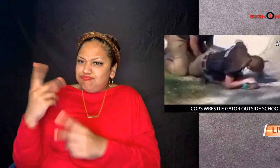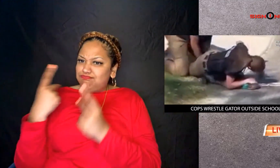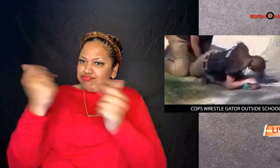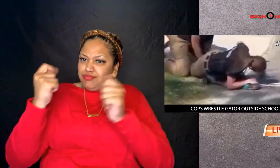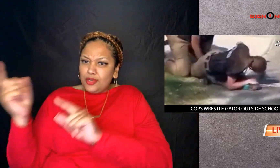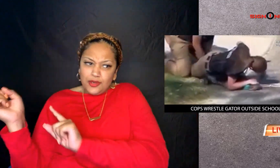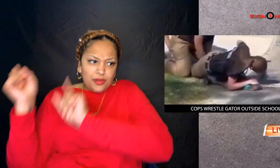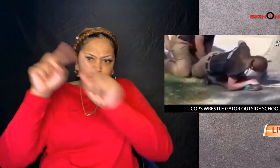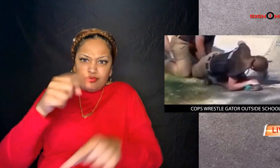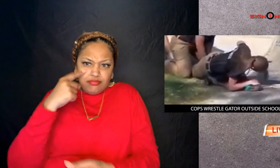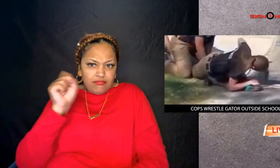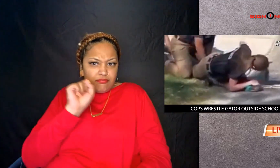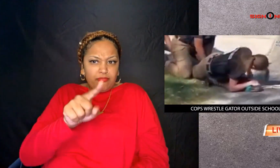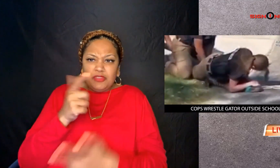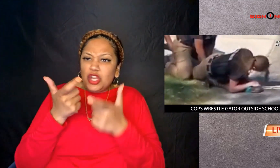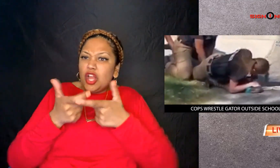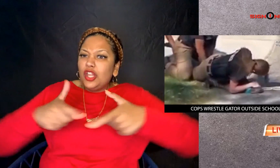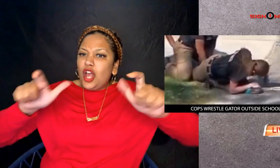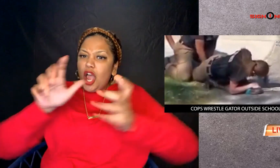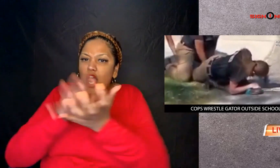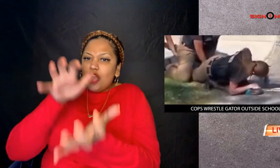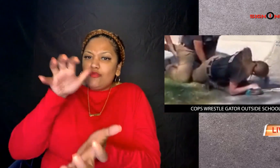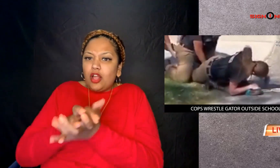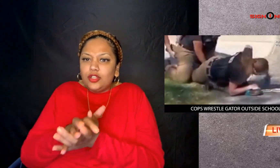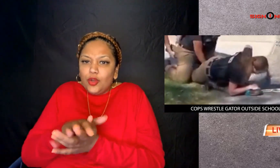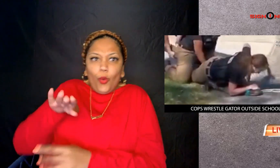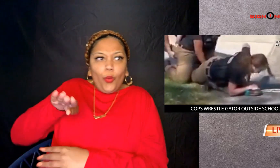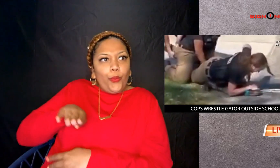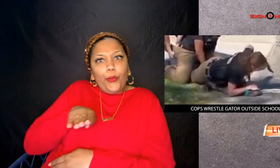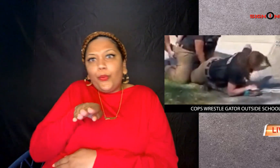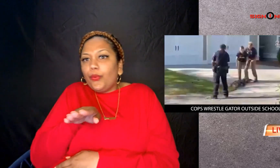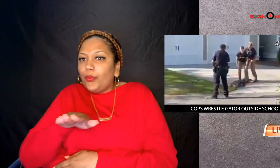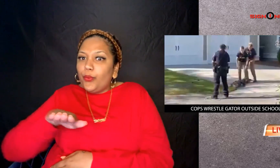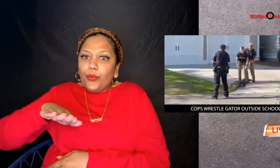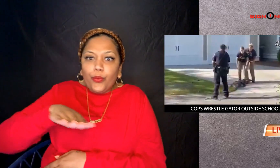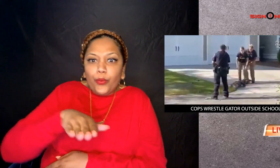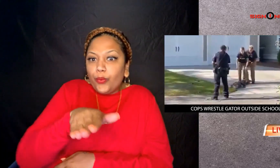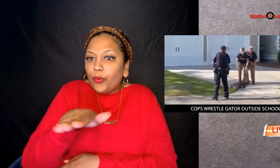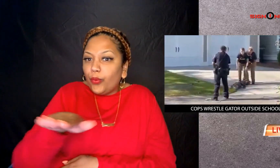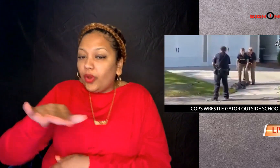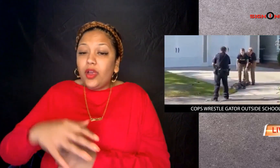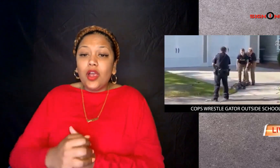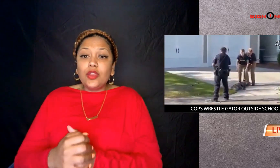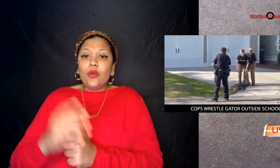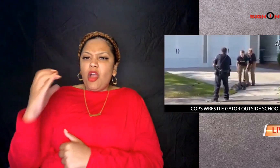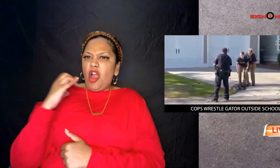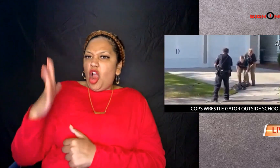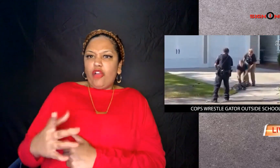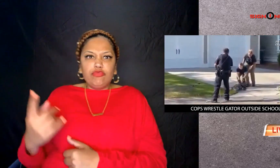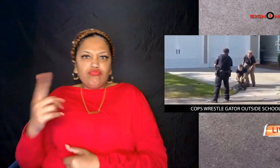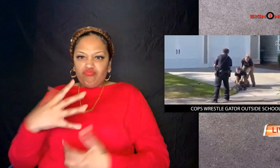animal control officers were called in after the large gator was spotted wandering around